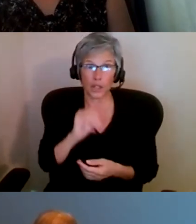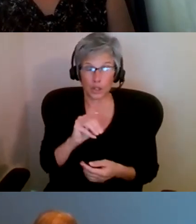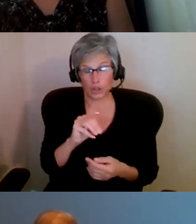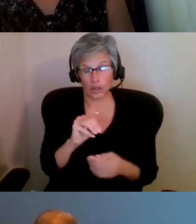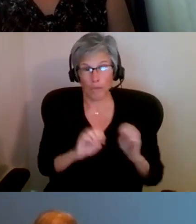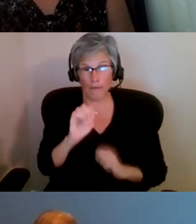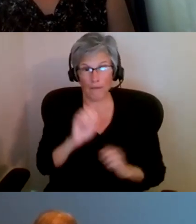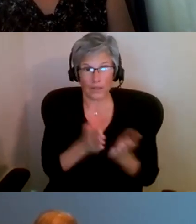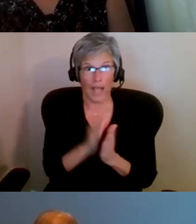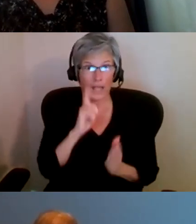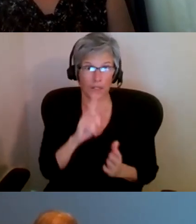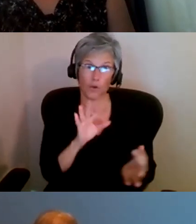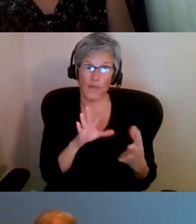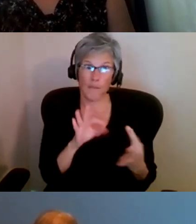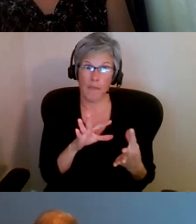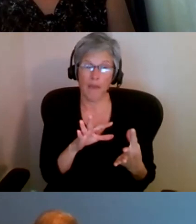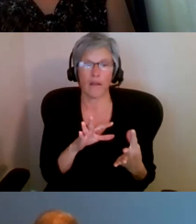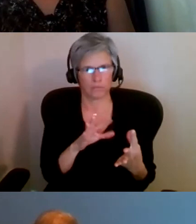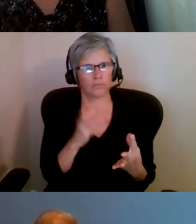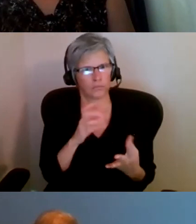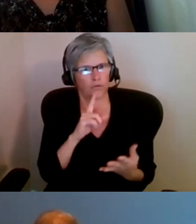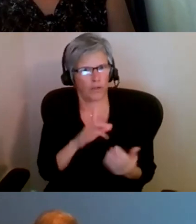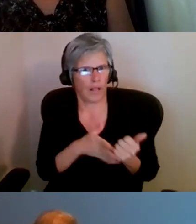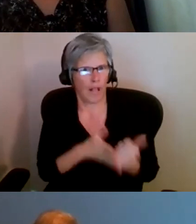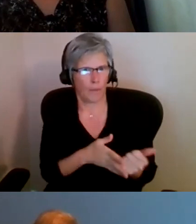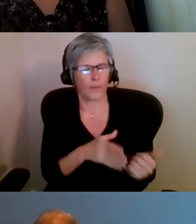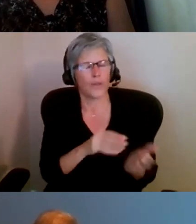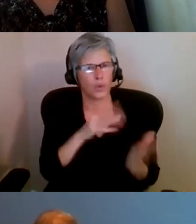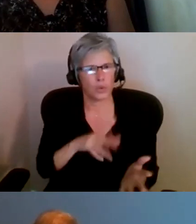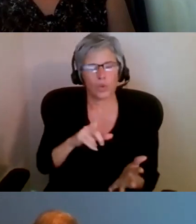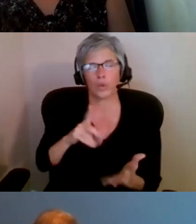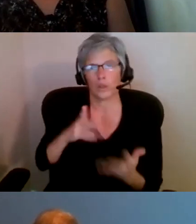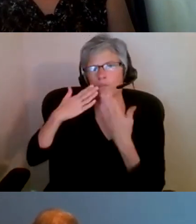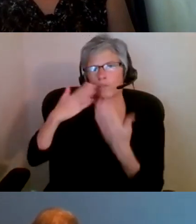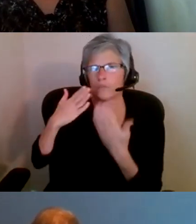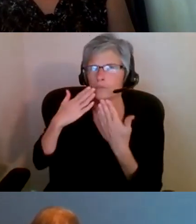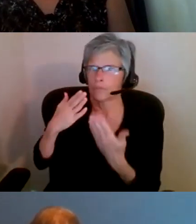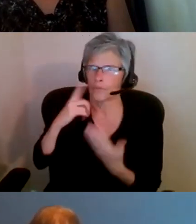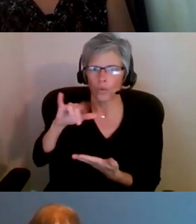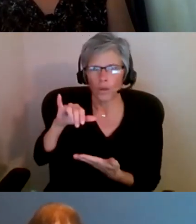that it was very helpful. They expressed a lot of thanks about it and and often noted that